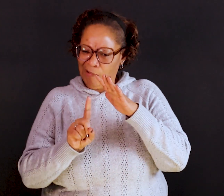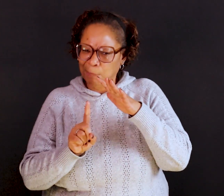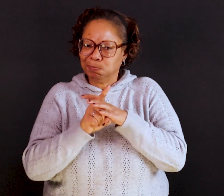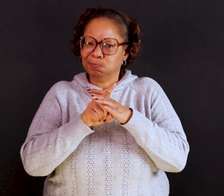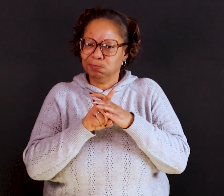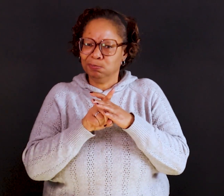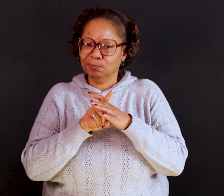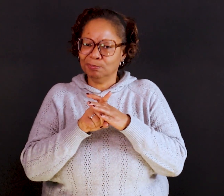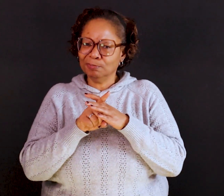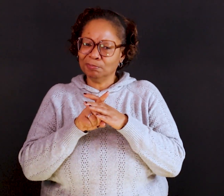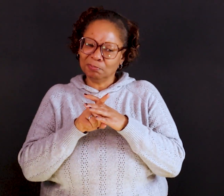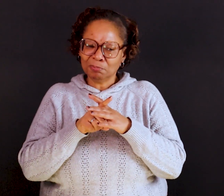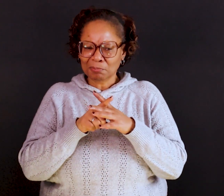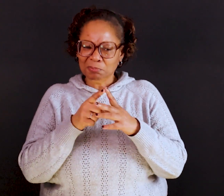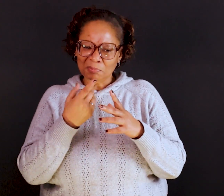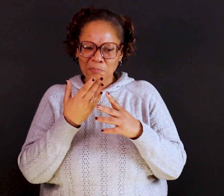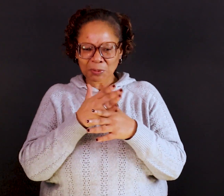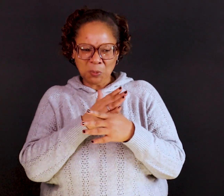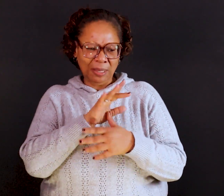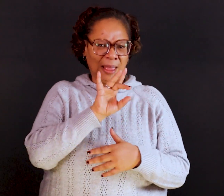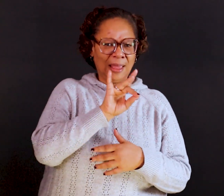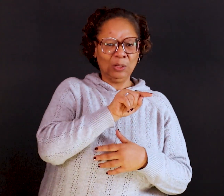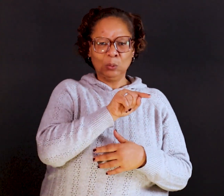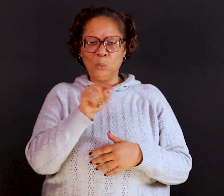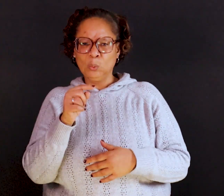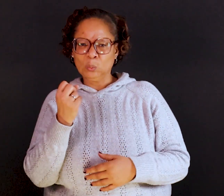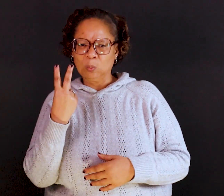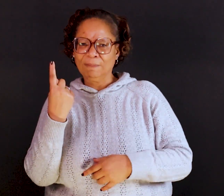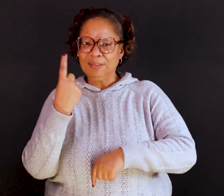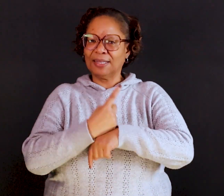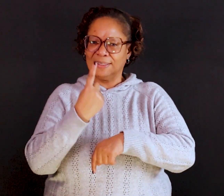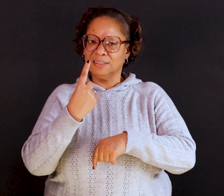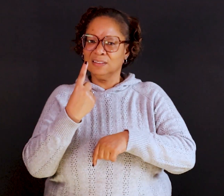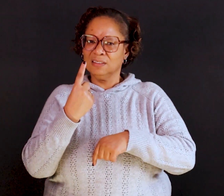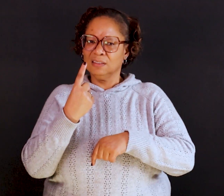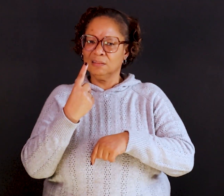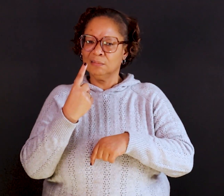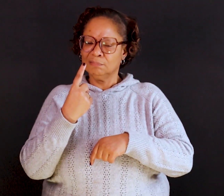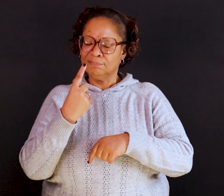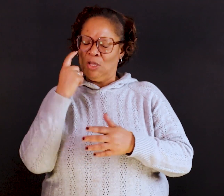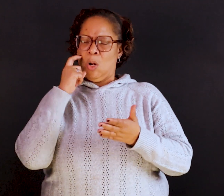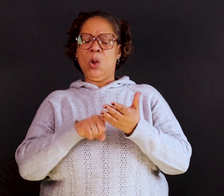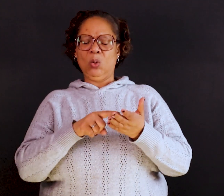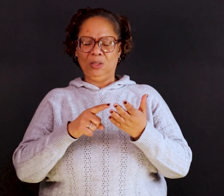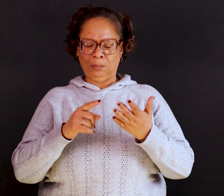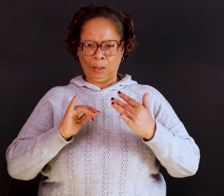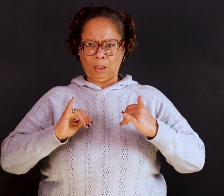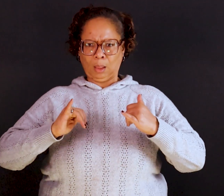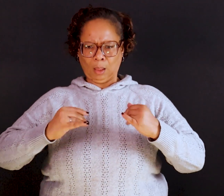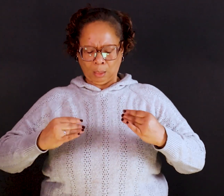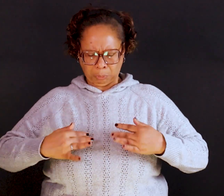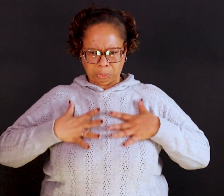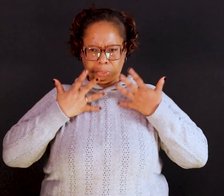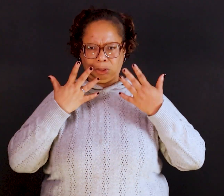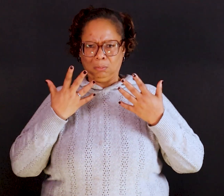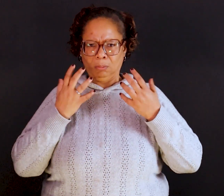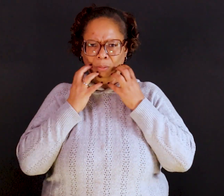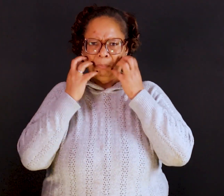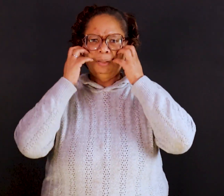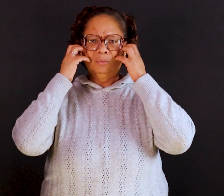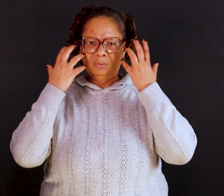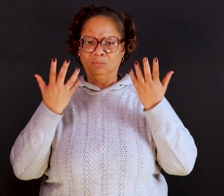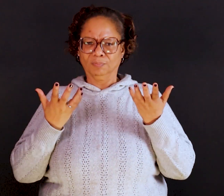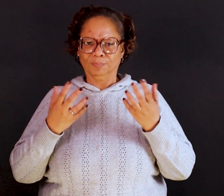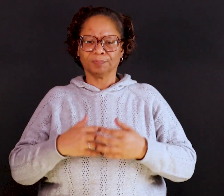Symptoms appear about 8 to 12 days after a person is exposed to Measles.